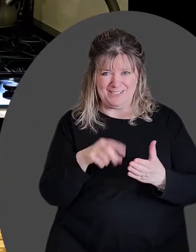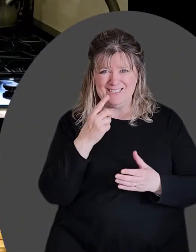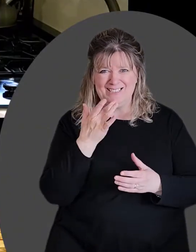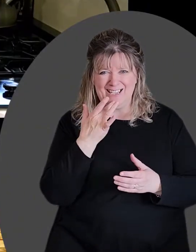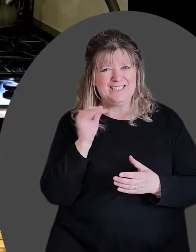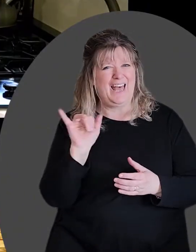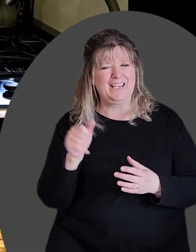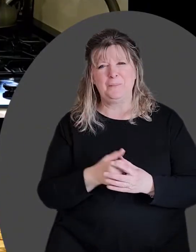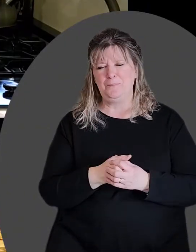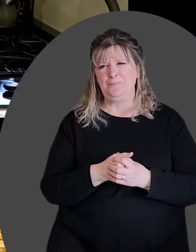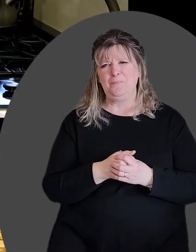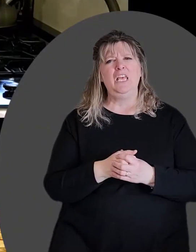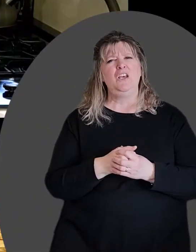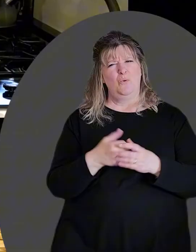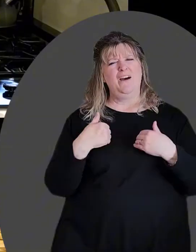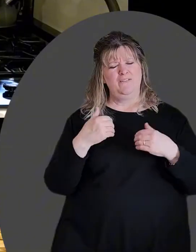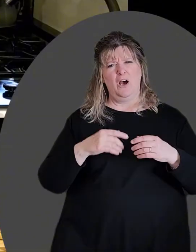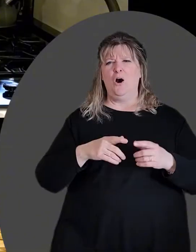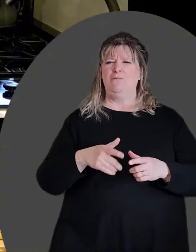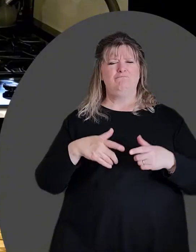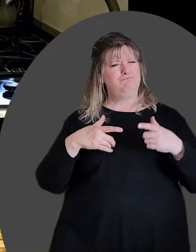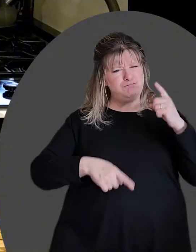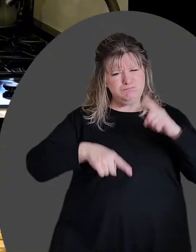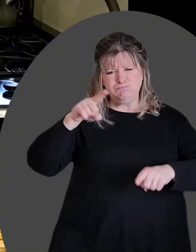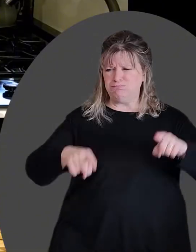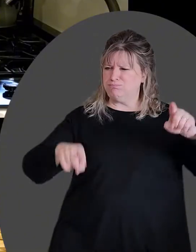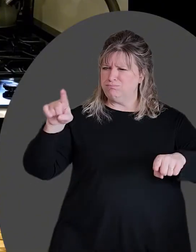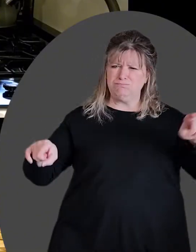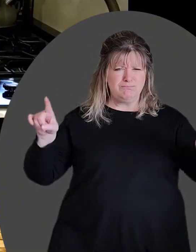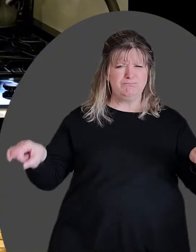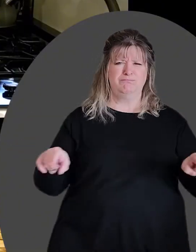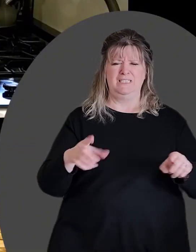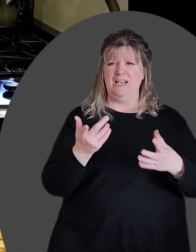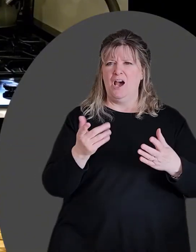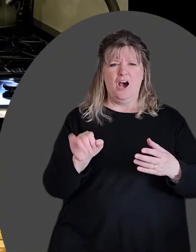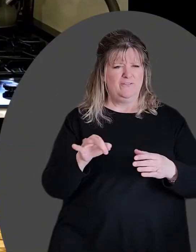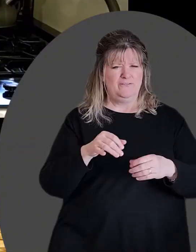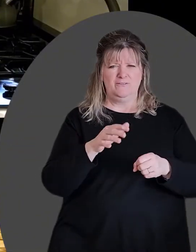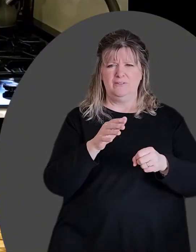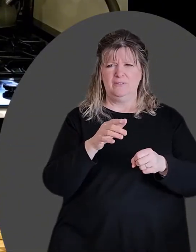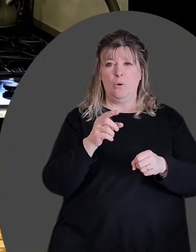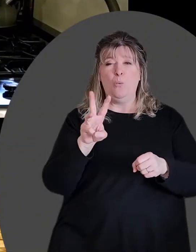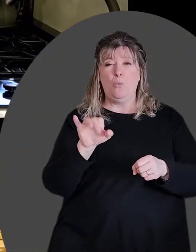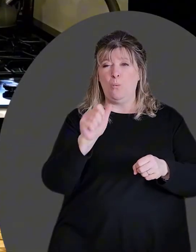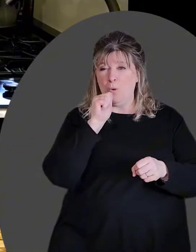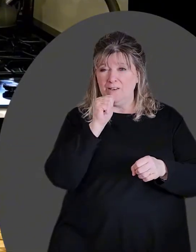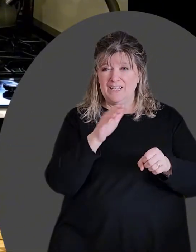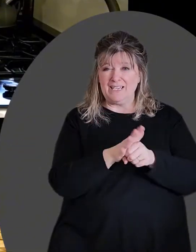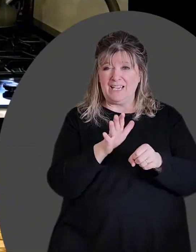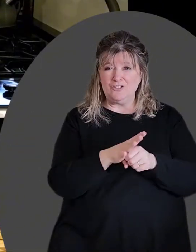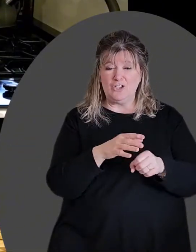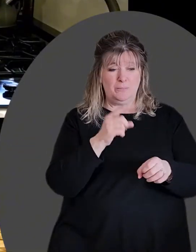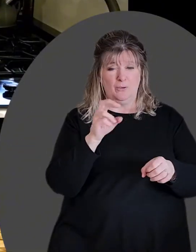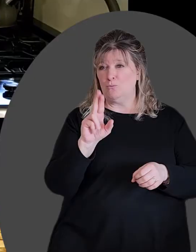there's a wide variety of walnut ketchup recipes when you are looking through all of the 19th century cookbooks